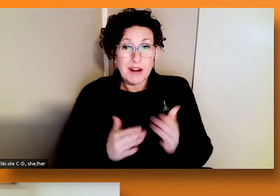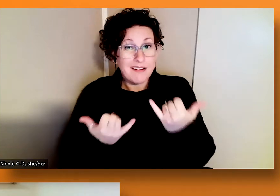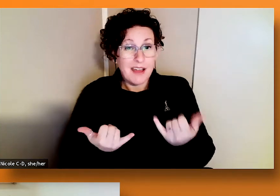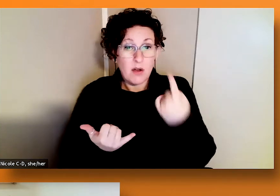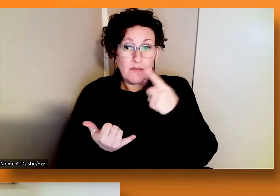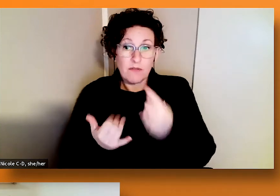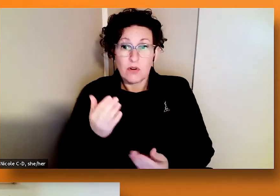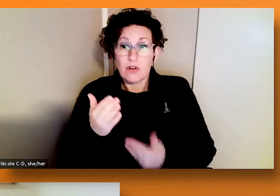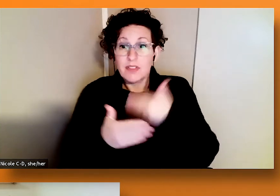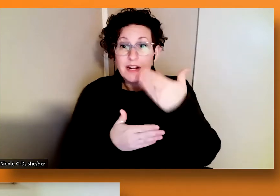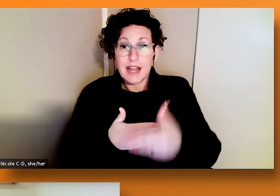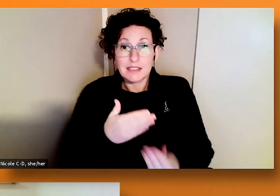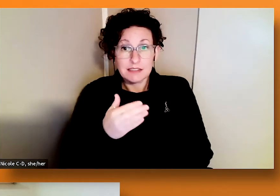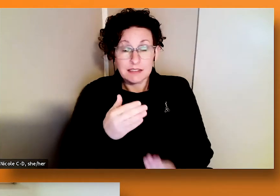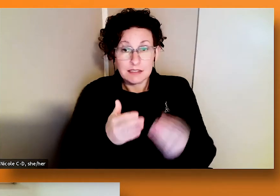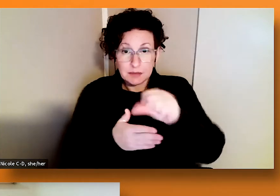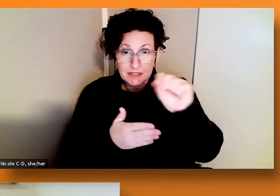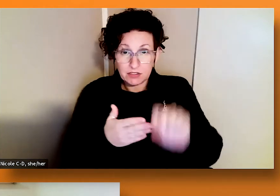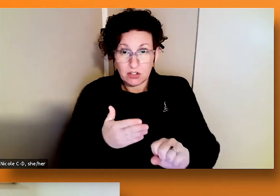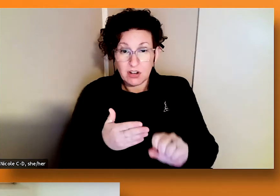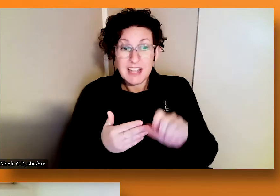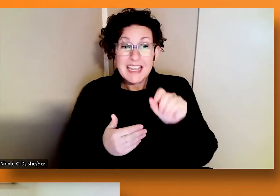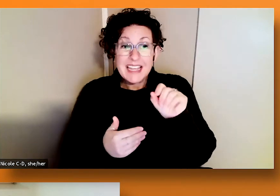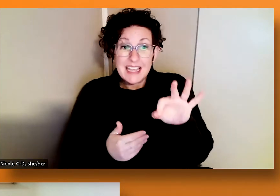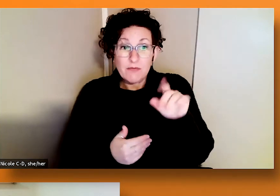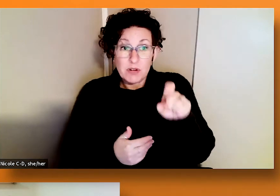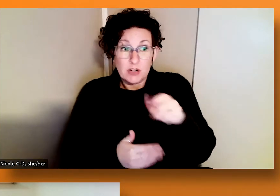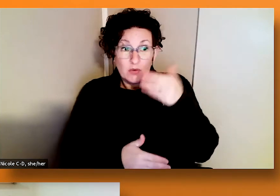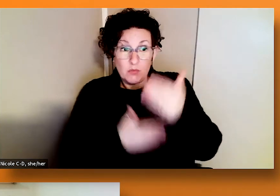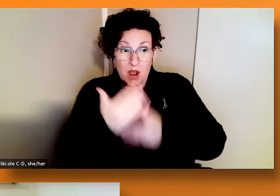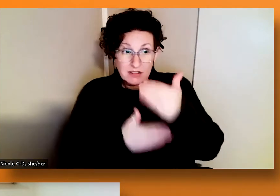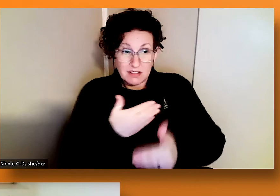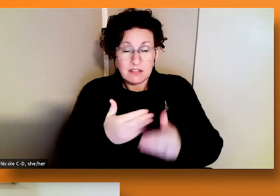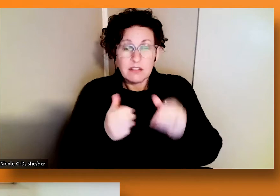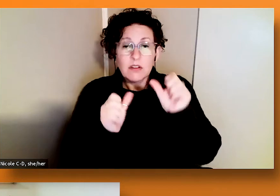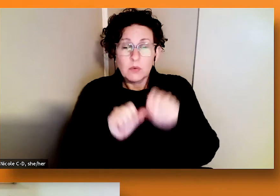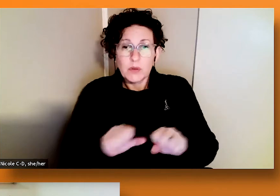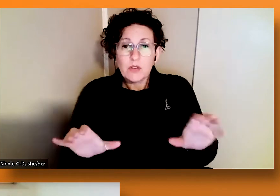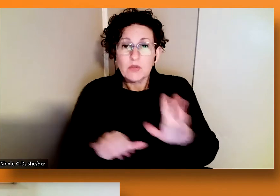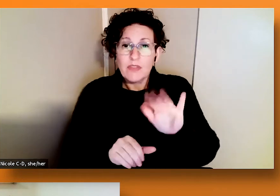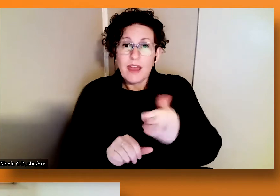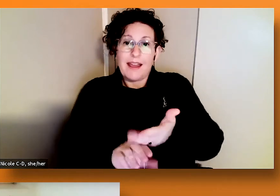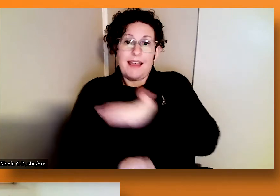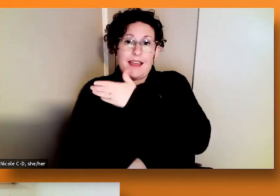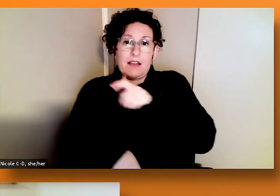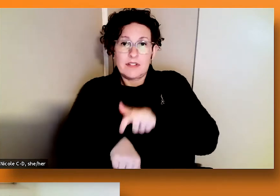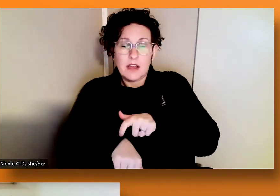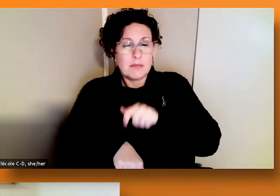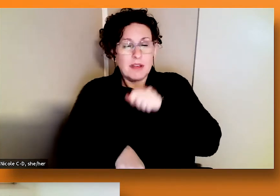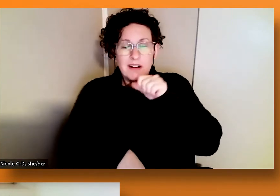so that if we do need to process these things, we can get it done ahead of time and we're not trying to catch up last minute.